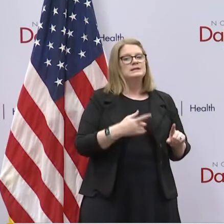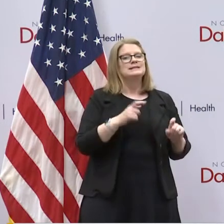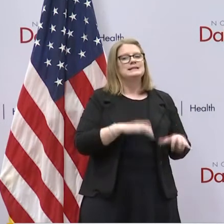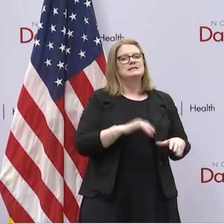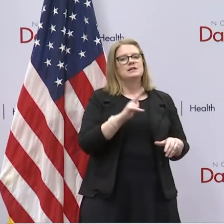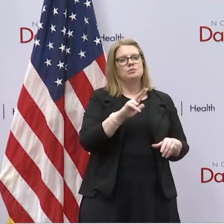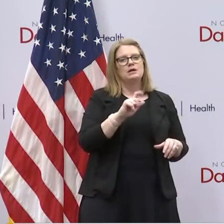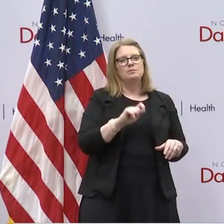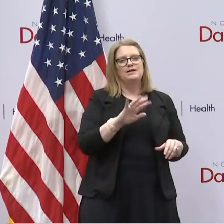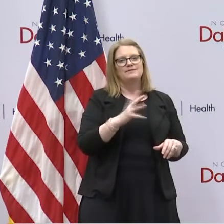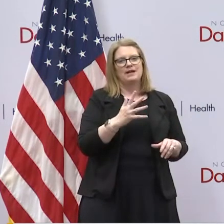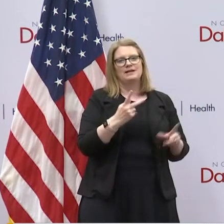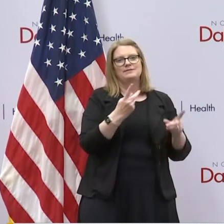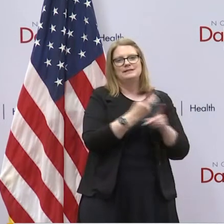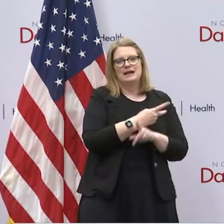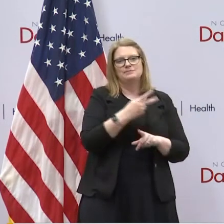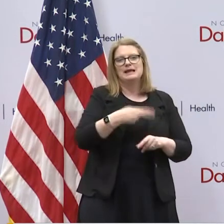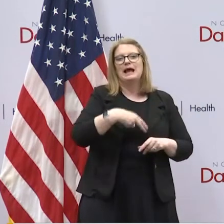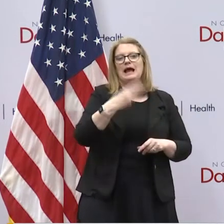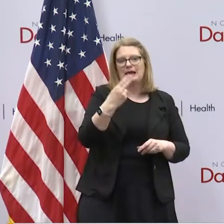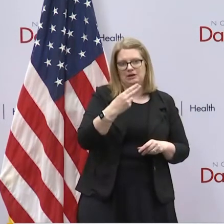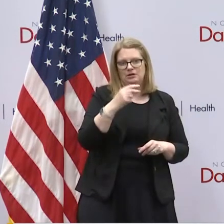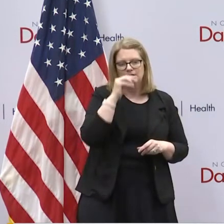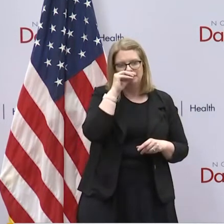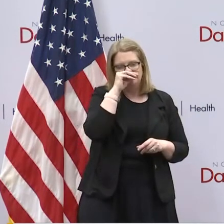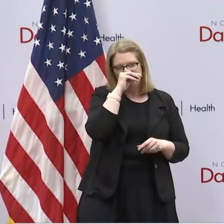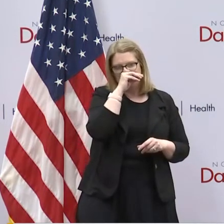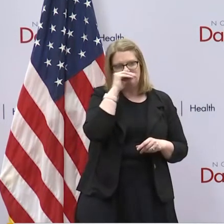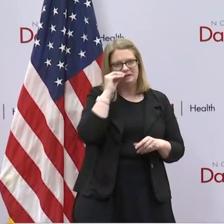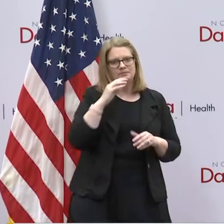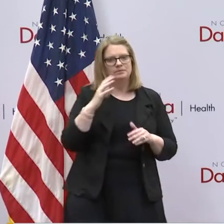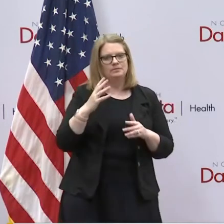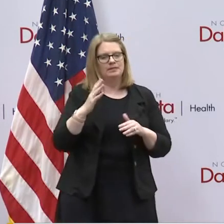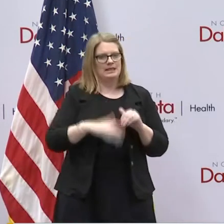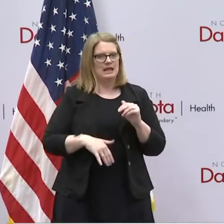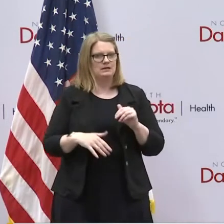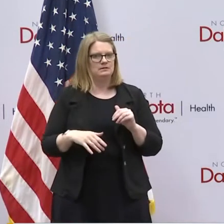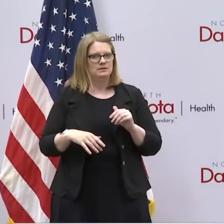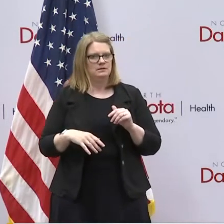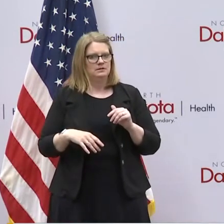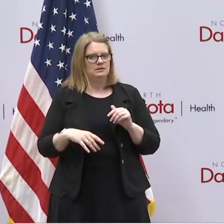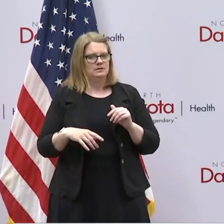THOSE THAT INDICATED AFRICAN-AMERICAN, VOLUNTARILY TESTED ABOUT 3.5 TIMES MORE